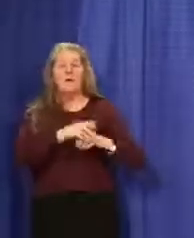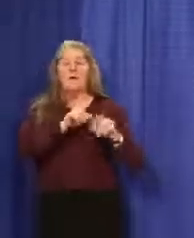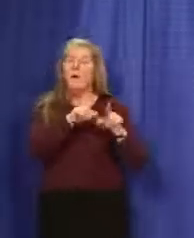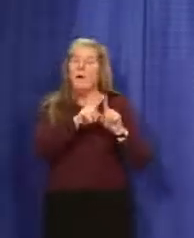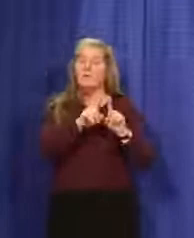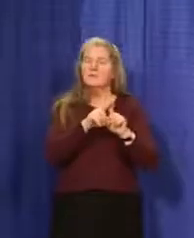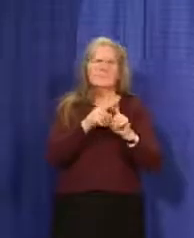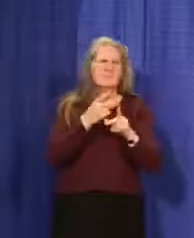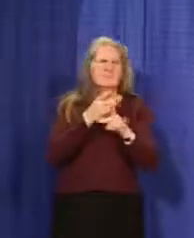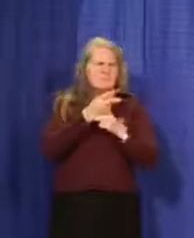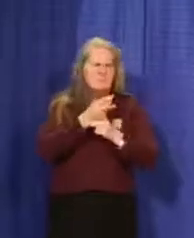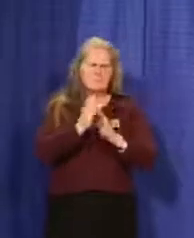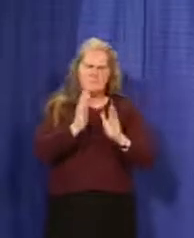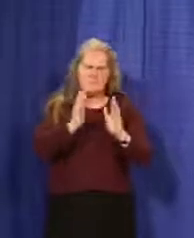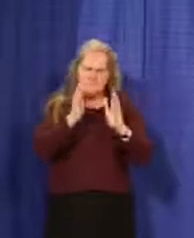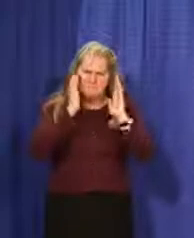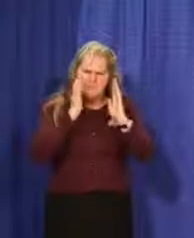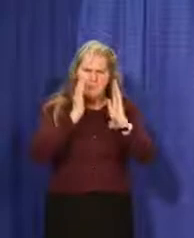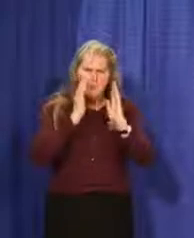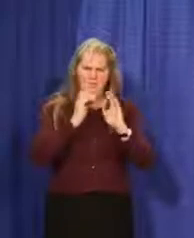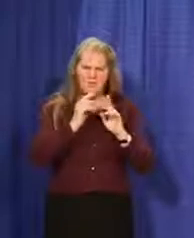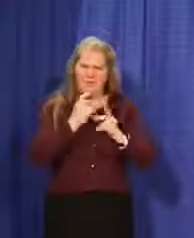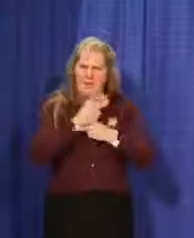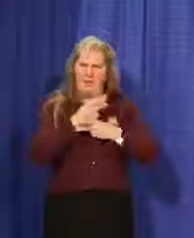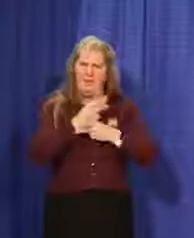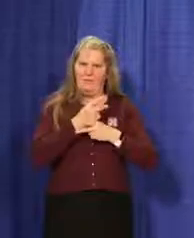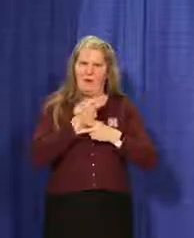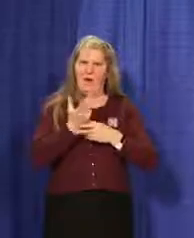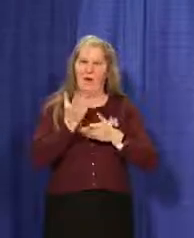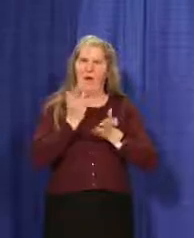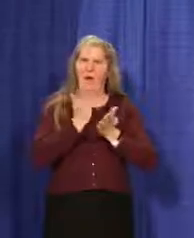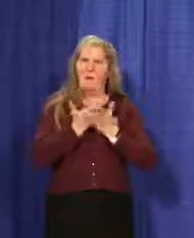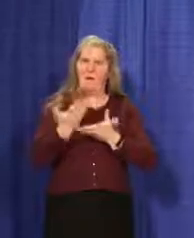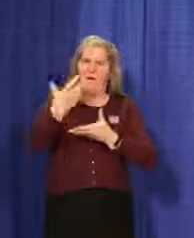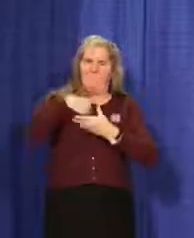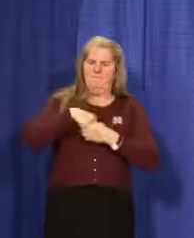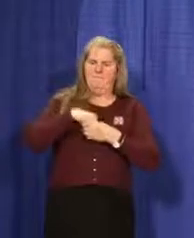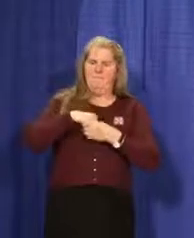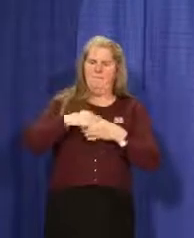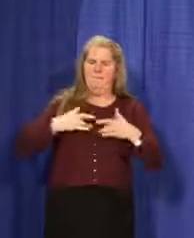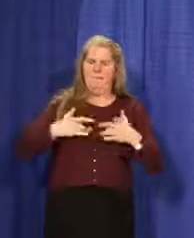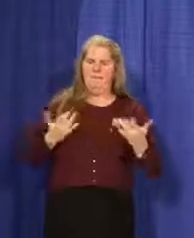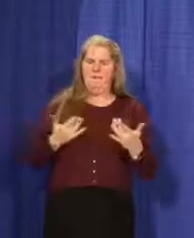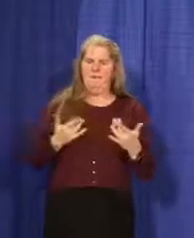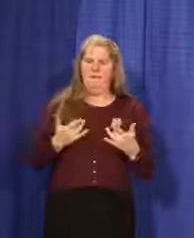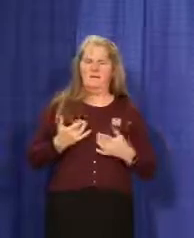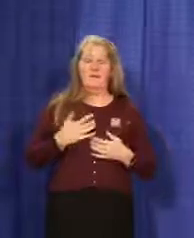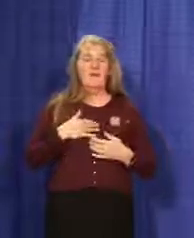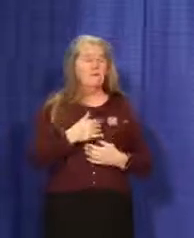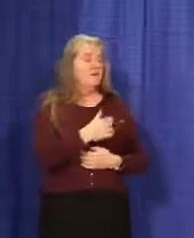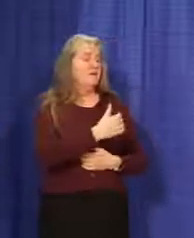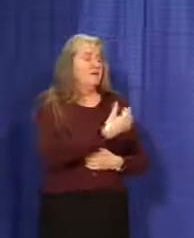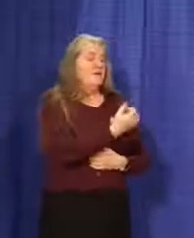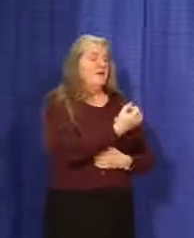And to be extra vigilant about attending gatherings. If there are 11 people in an indoor gathering, don't be the